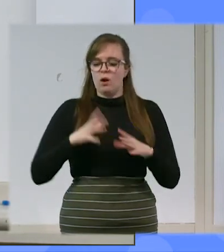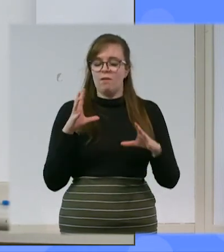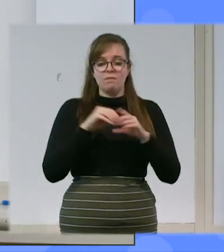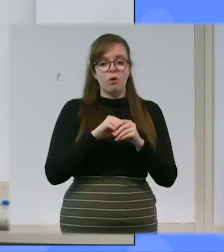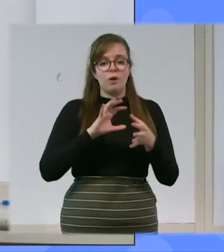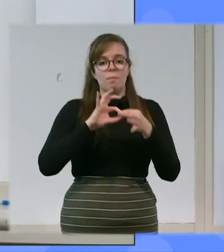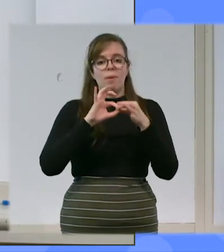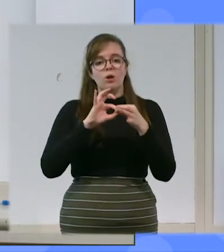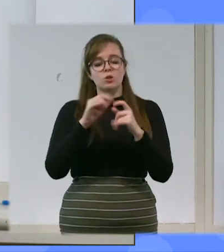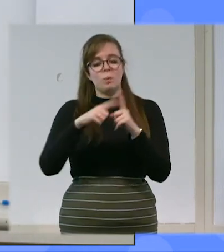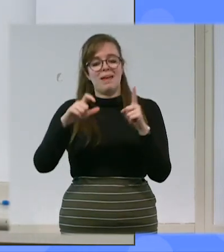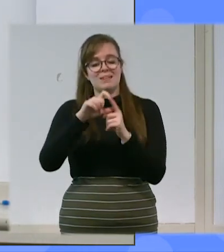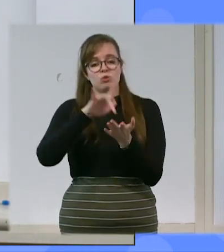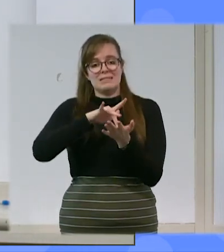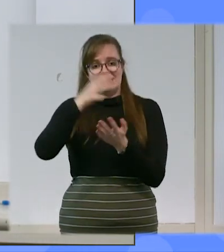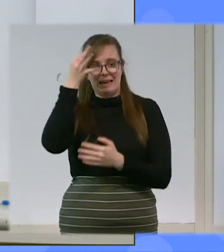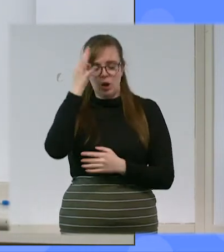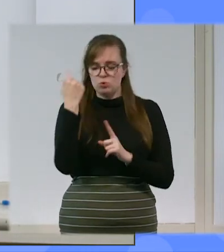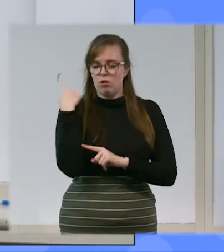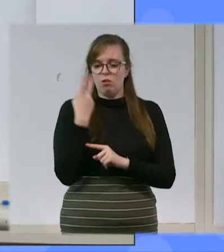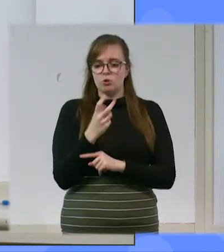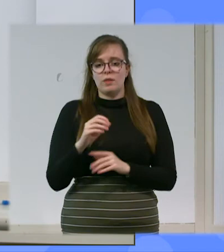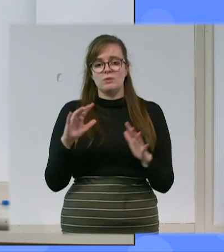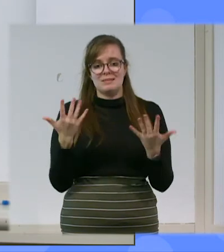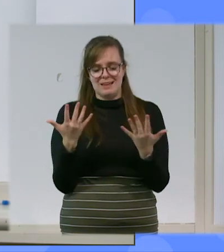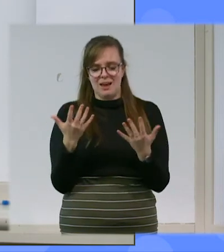Edinburgh Council back in 2010 called the arrogant